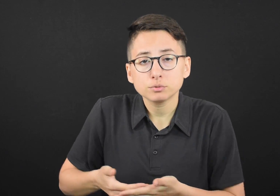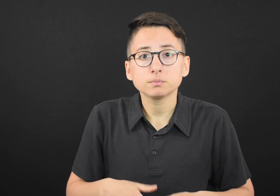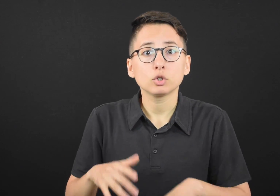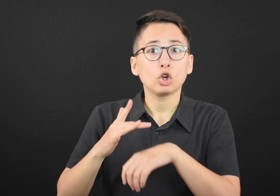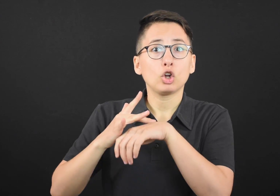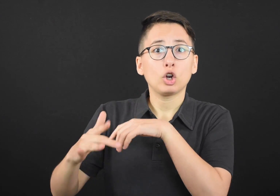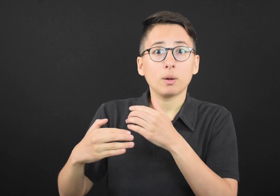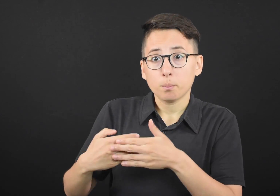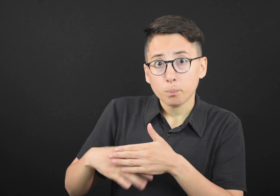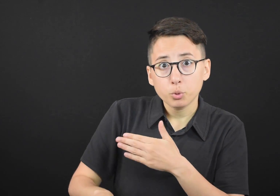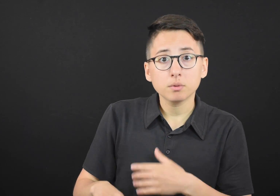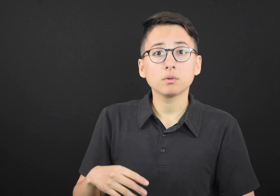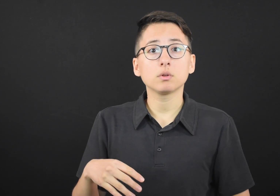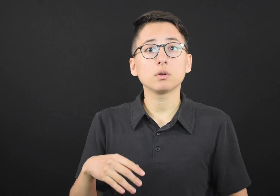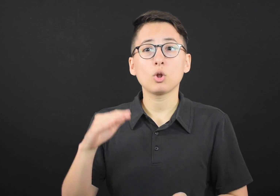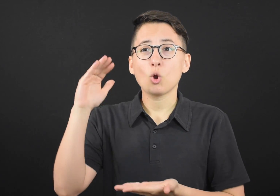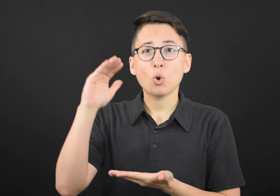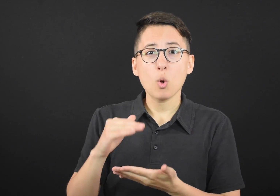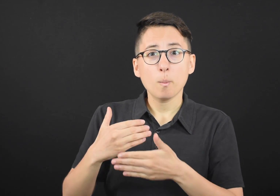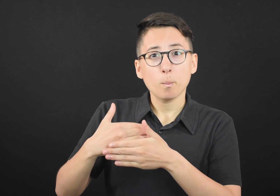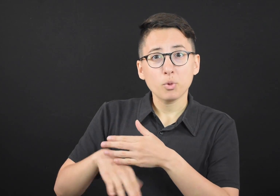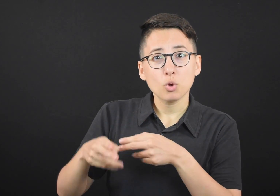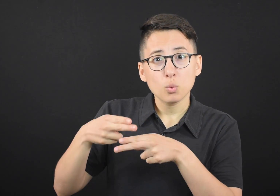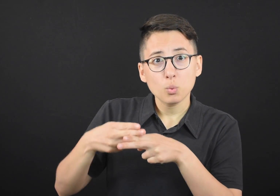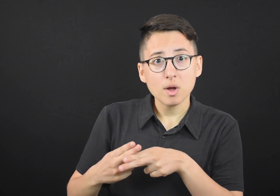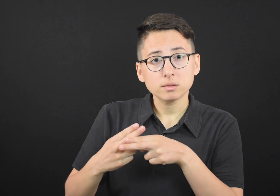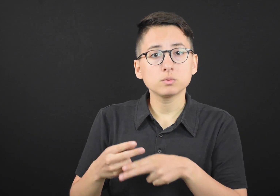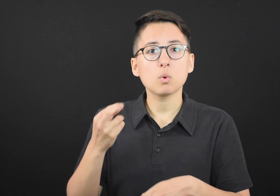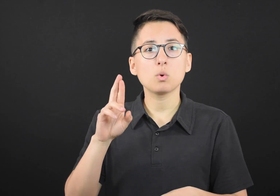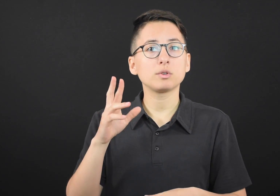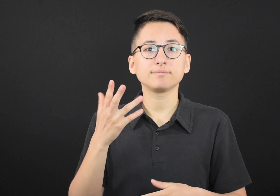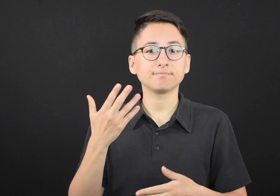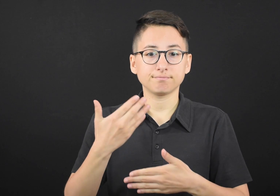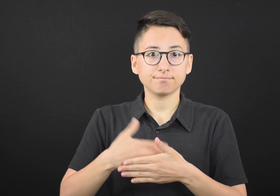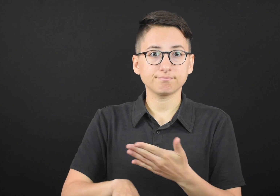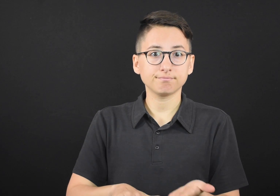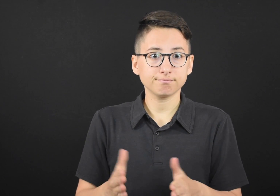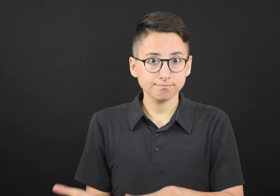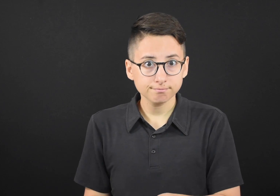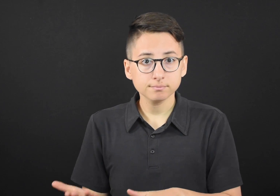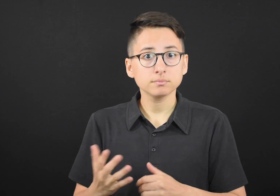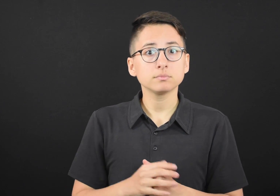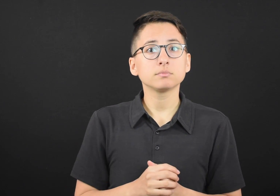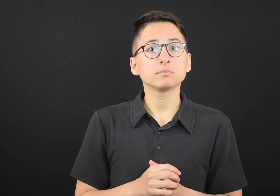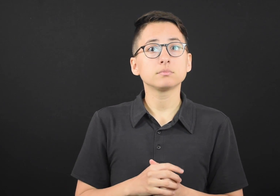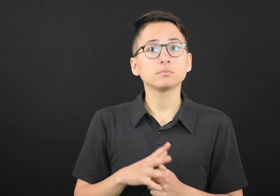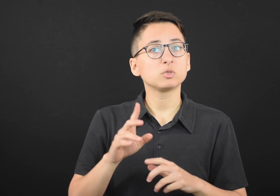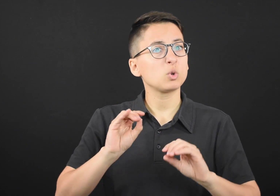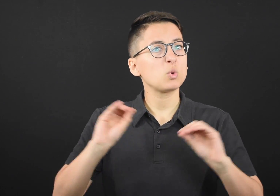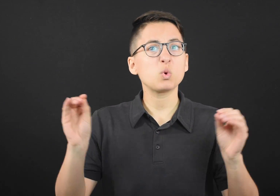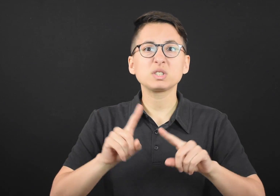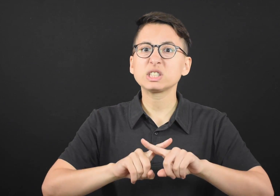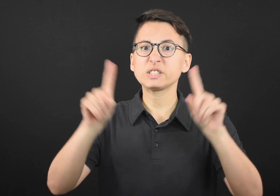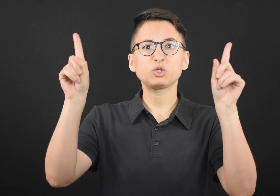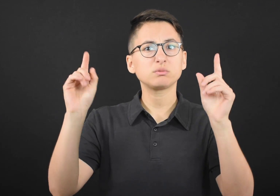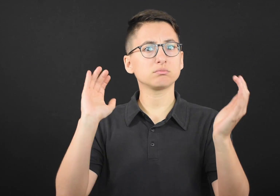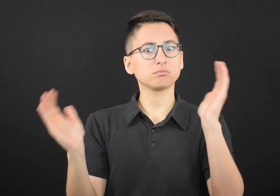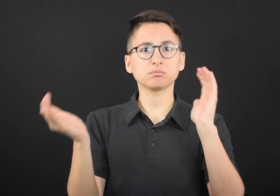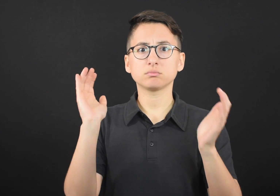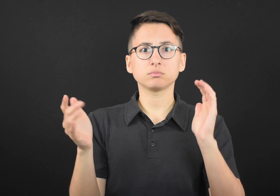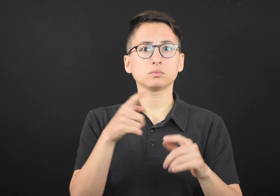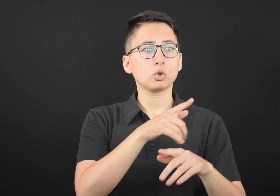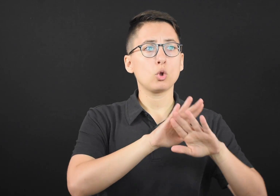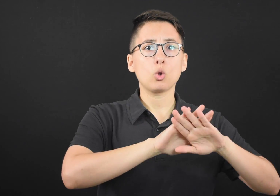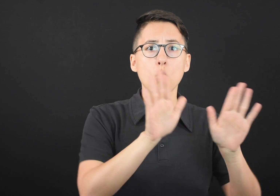pre-term birth, low birth weight or still births, were no different than rates in non-vaccinated